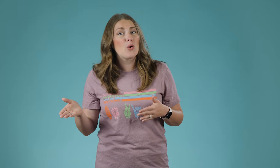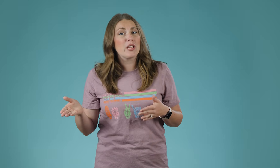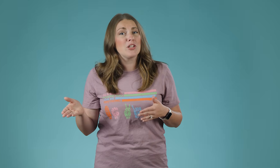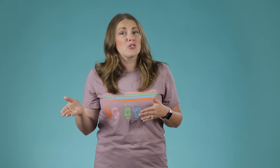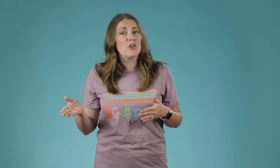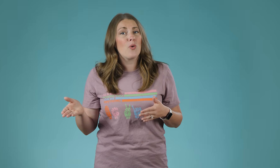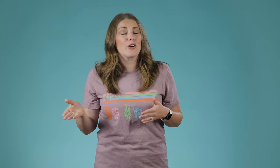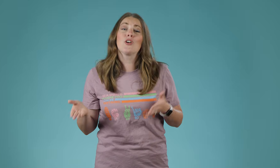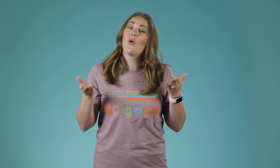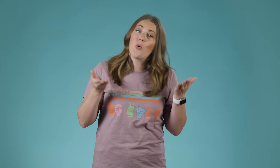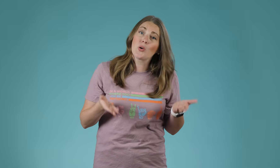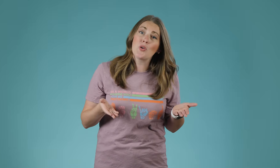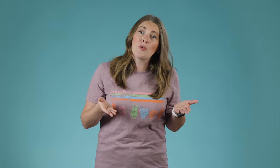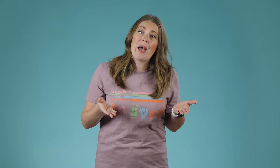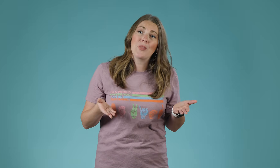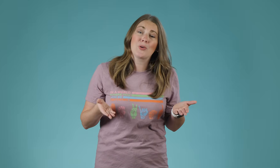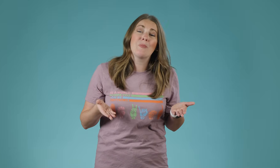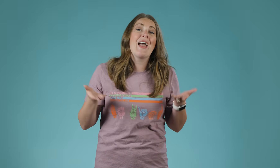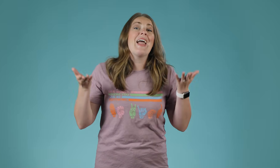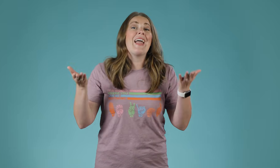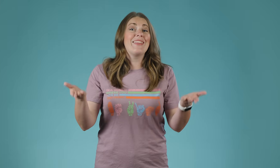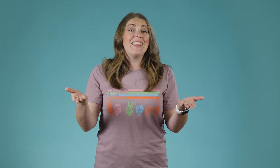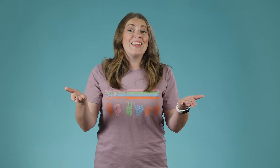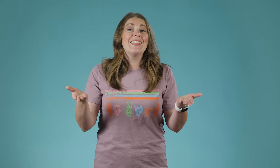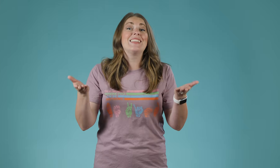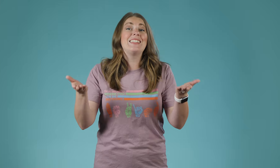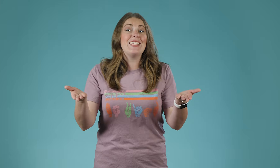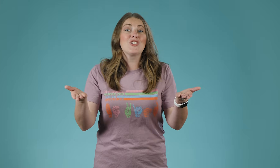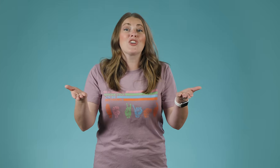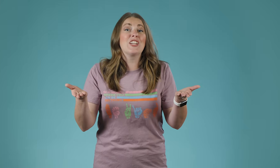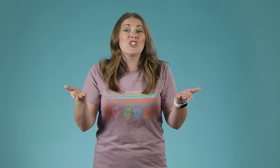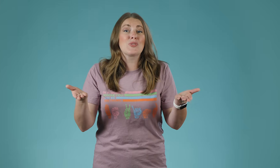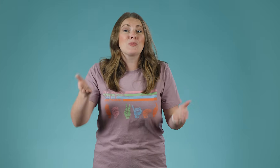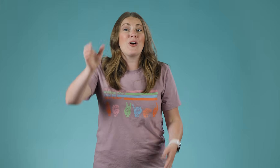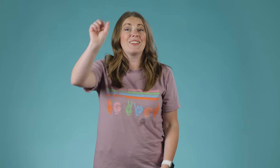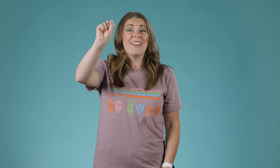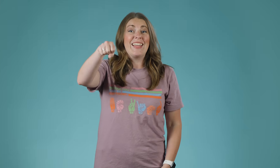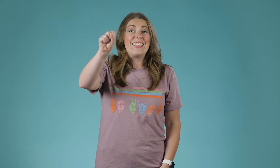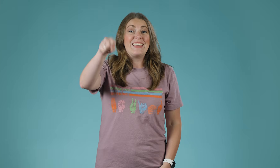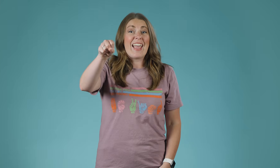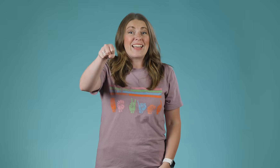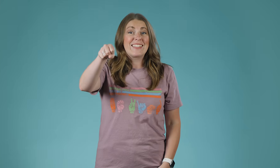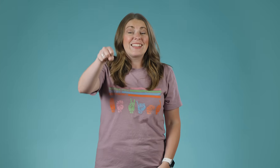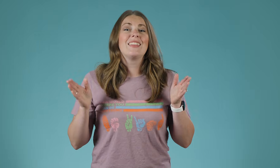get a drink of water or go to the bathroom and then the teacher can just respond yes.